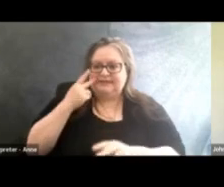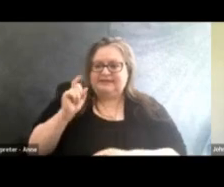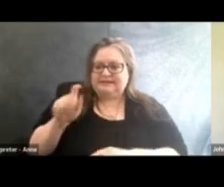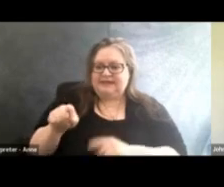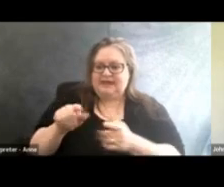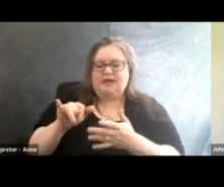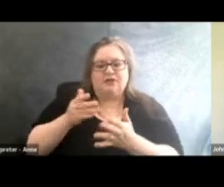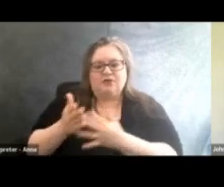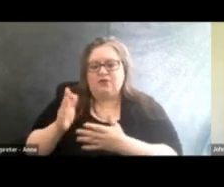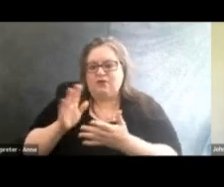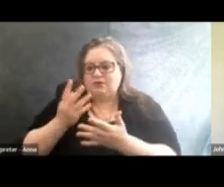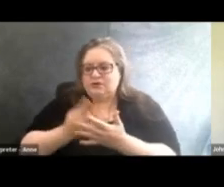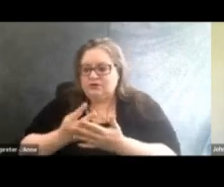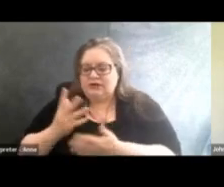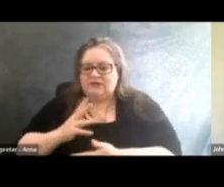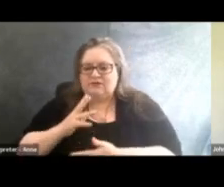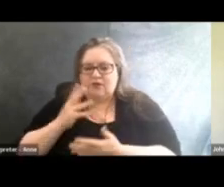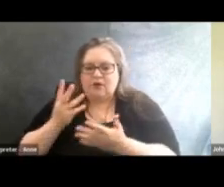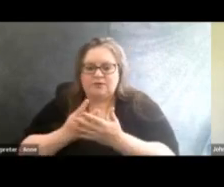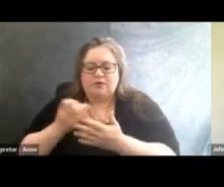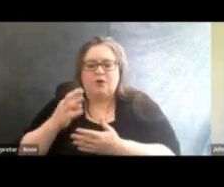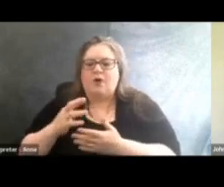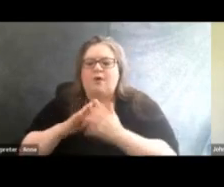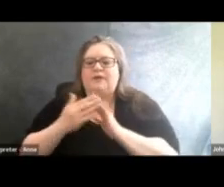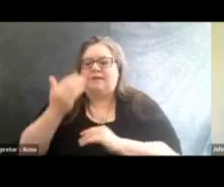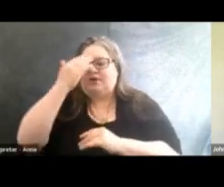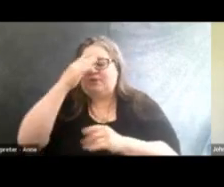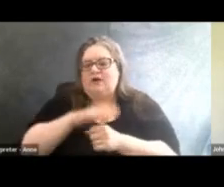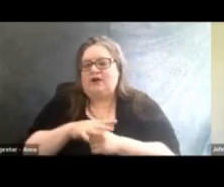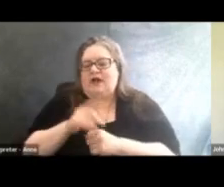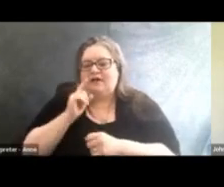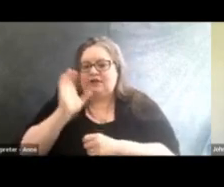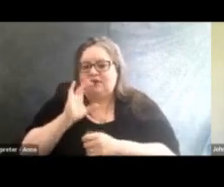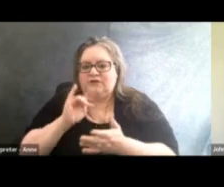screening, formal screening, or becoming aware enough and looking for it such that it is